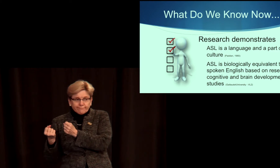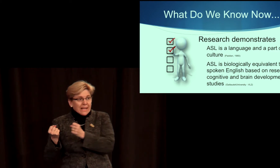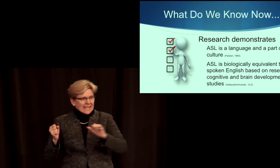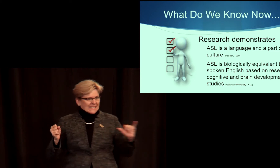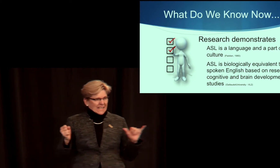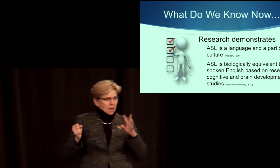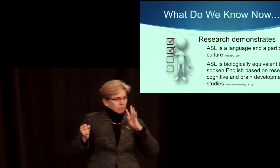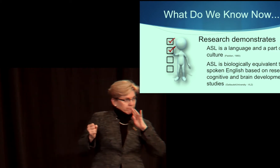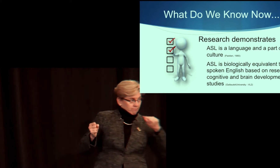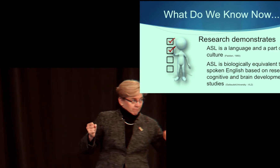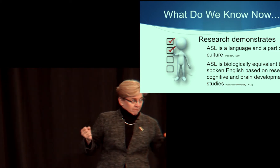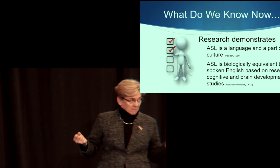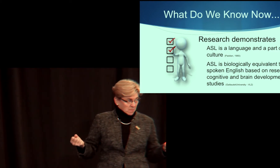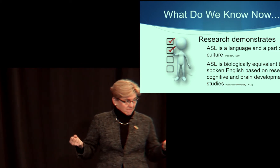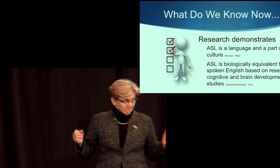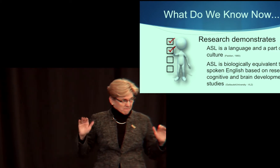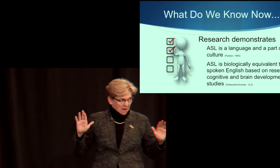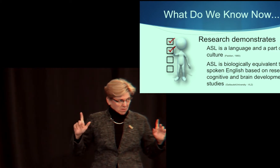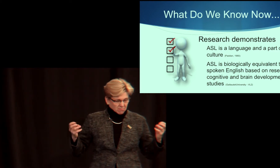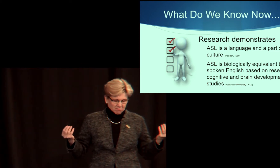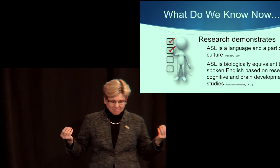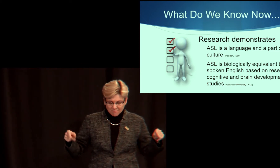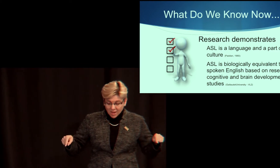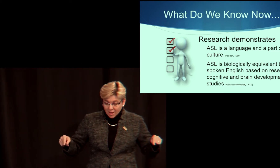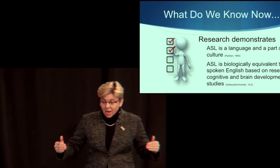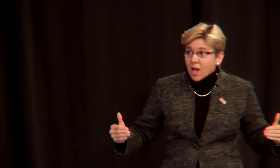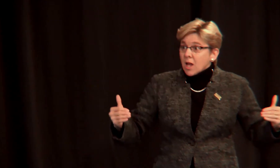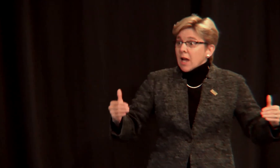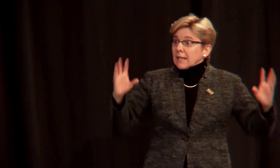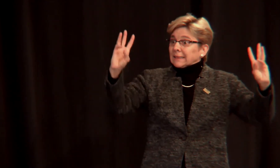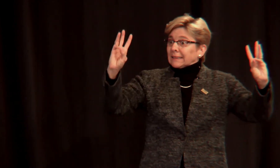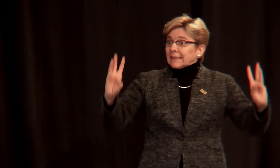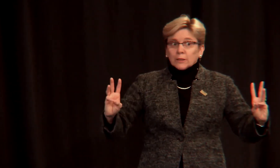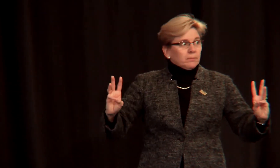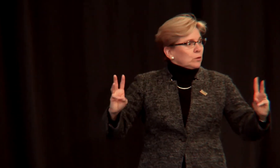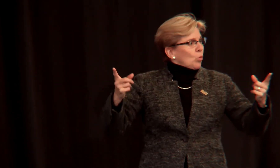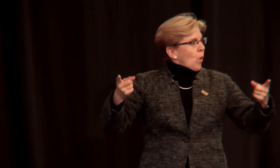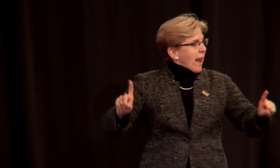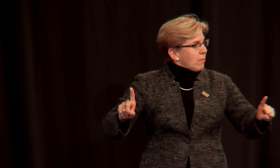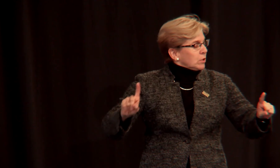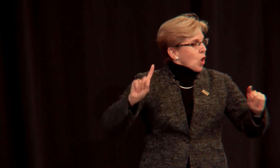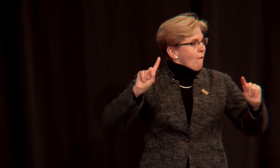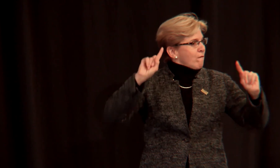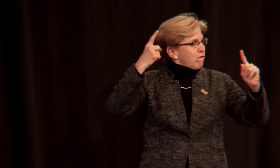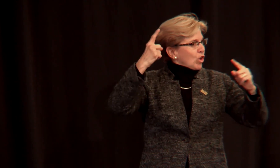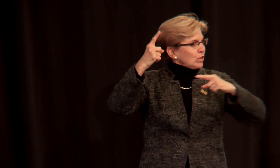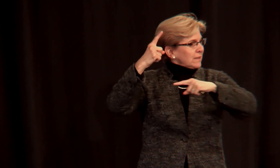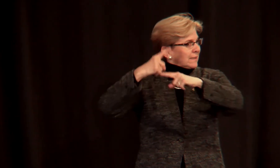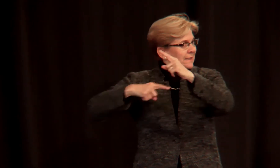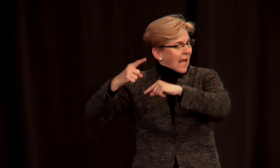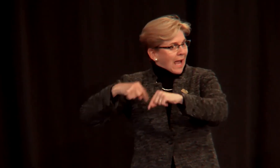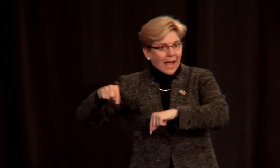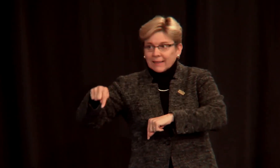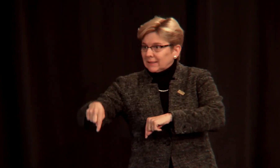milestones babbling in English, babbling in ASL. Six months later, deaf babies come